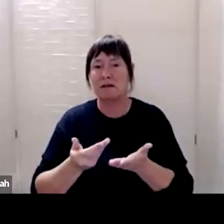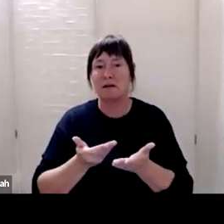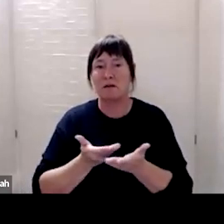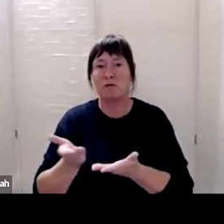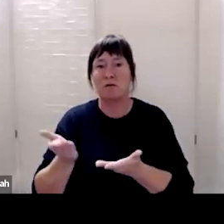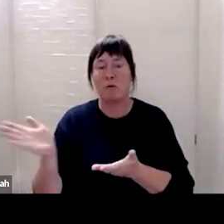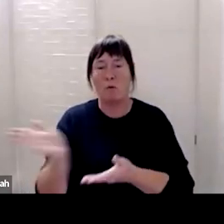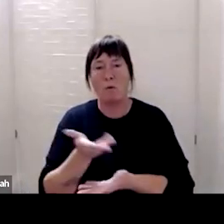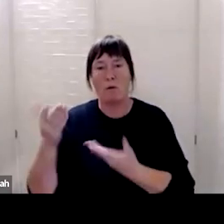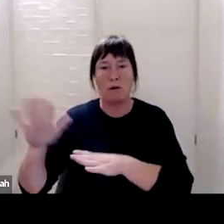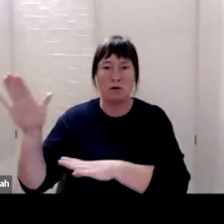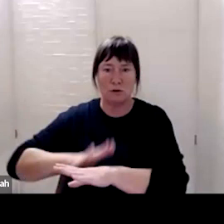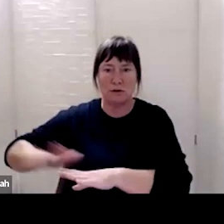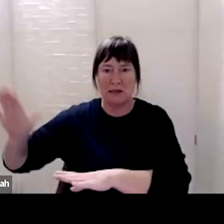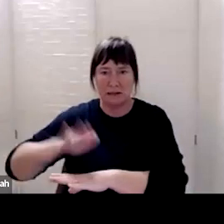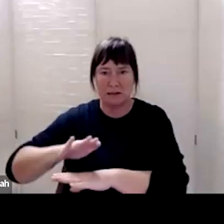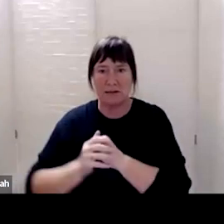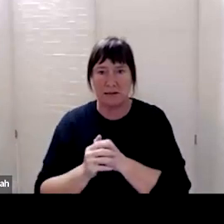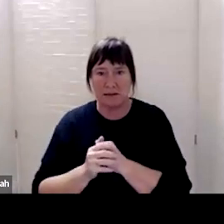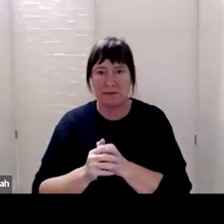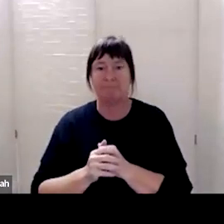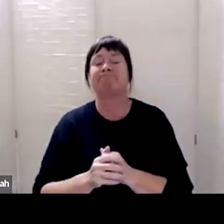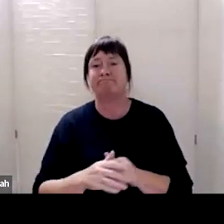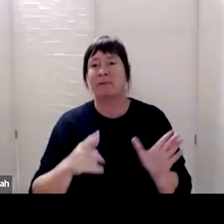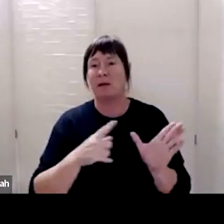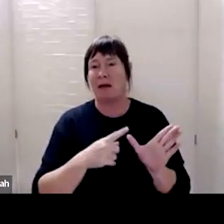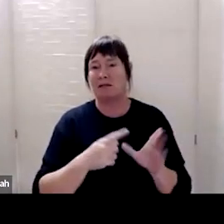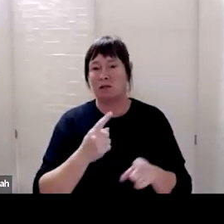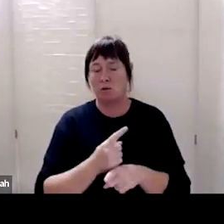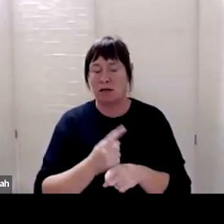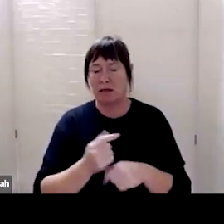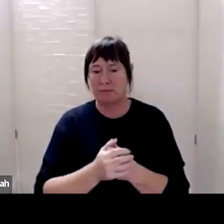Kia ora Amanda speaking, I will add to that.